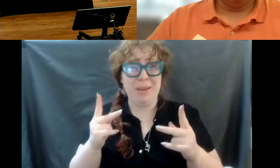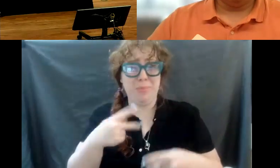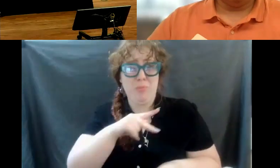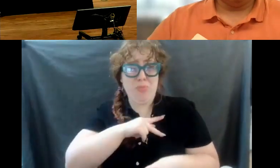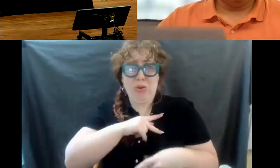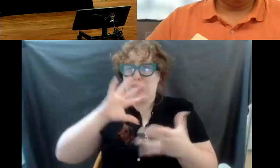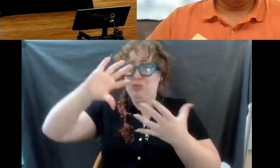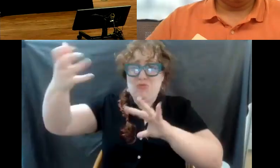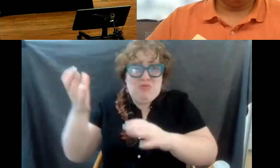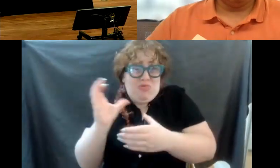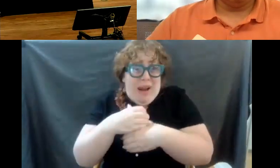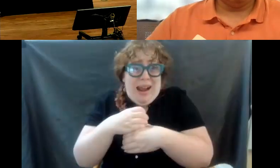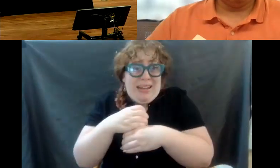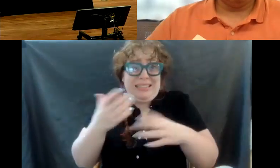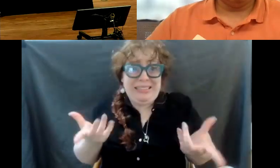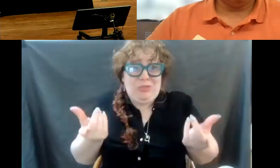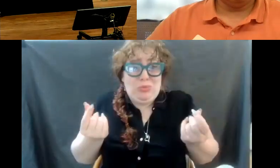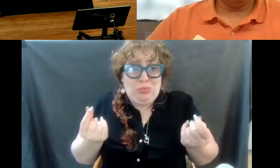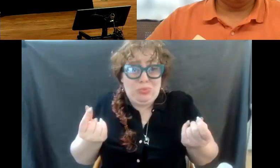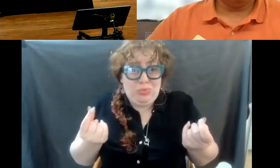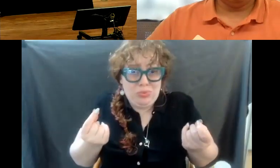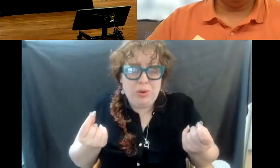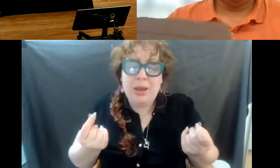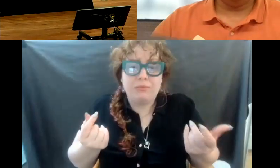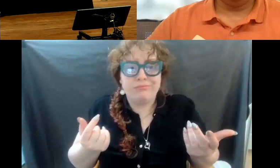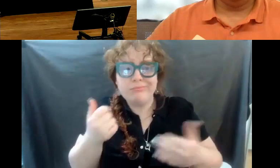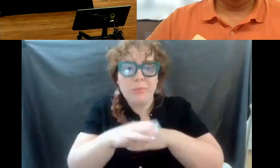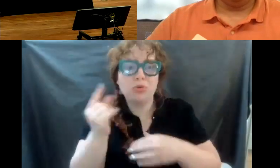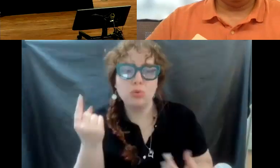they're going to end up in two places: the hospital or jail.